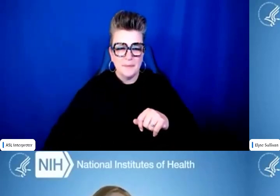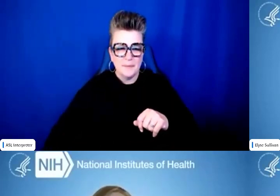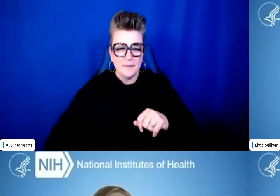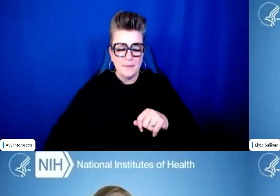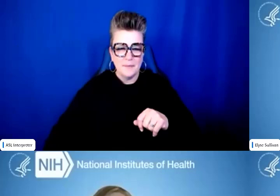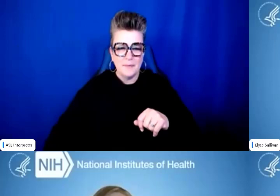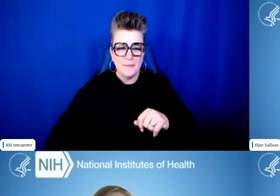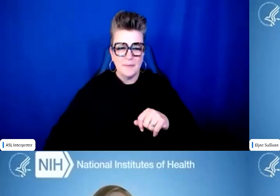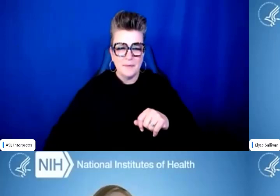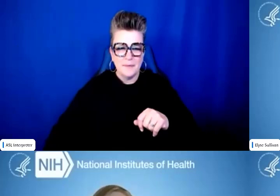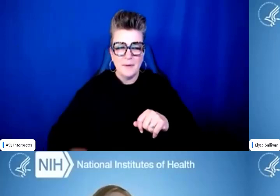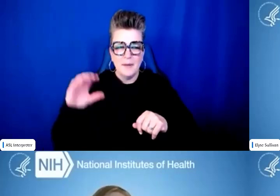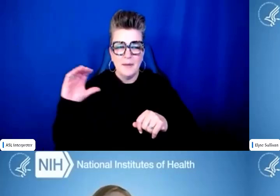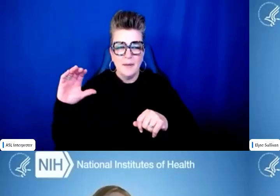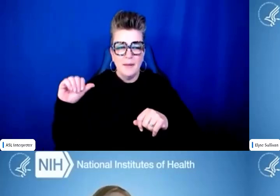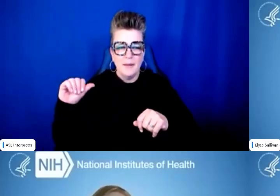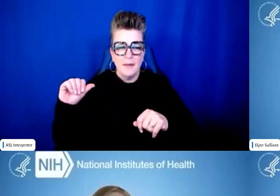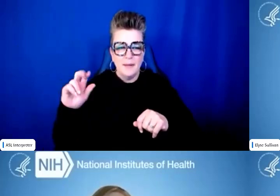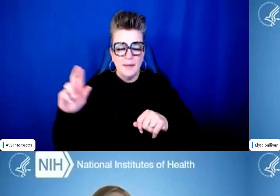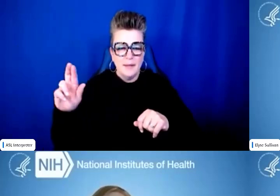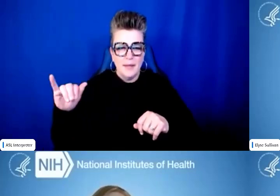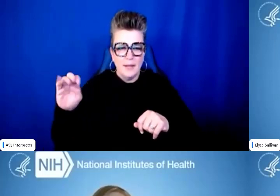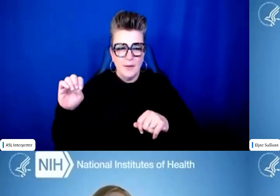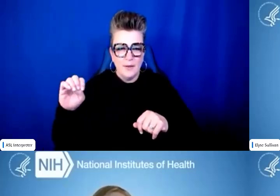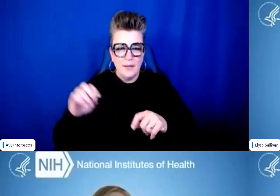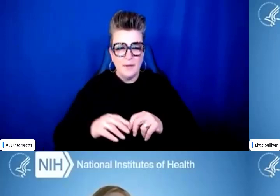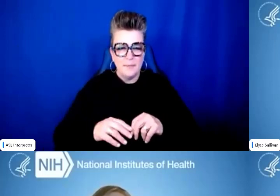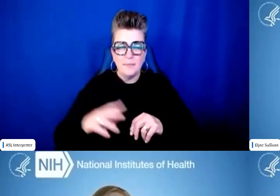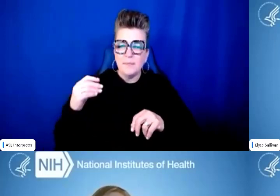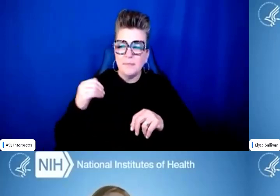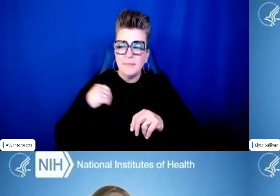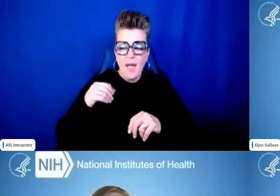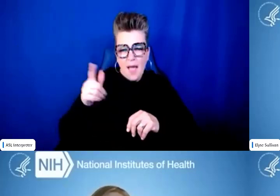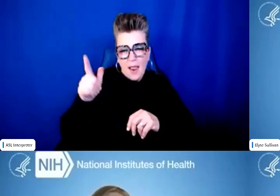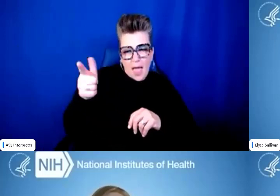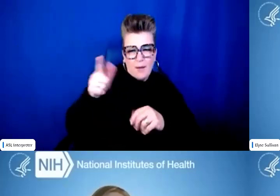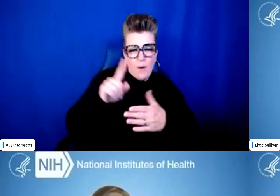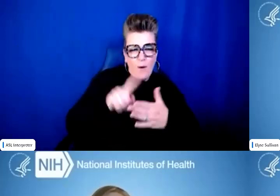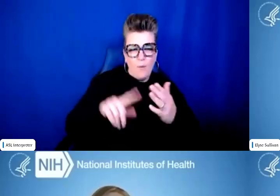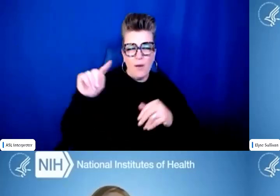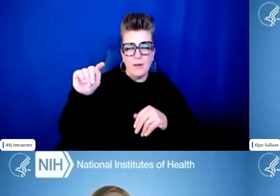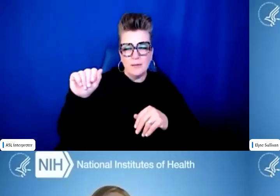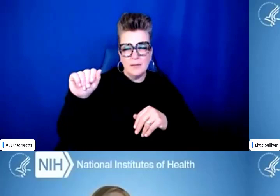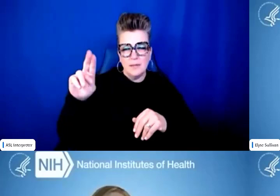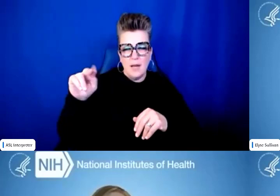Carrie Mitchell: Yes. So I'll just echo what Taunton just said, some of that is being looked at